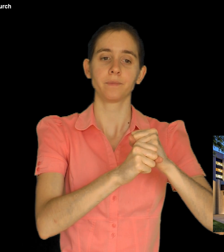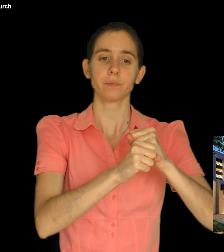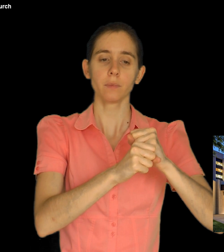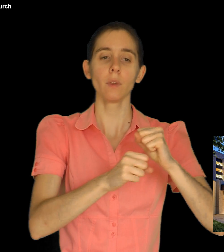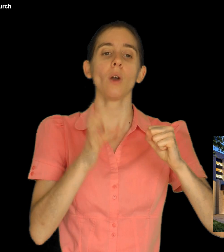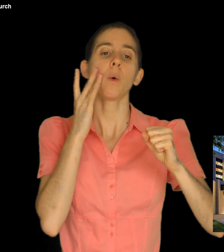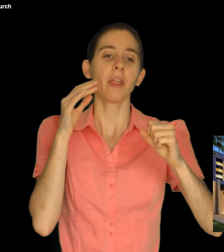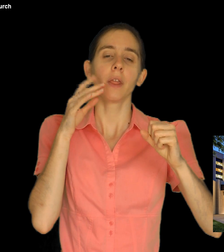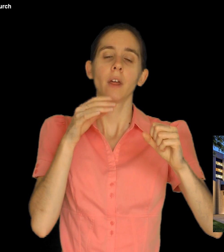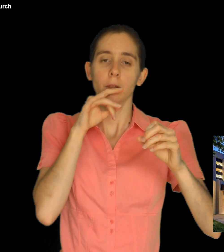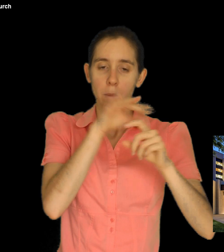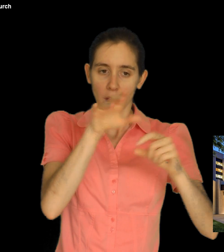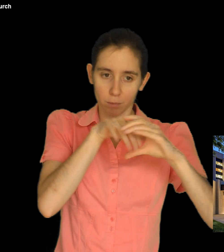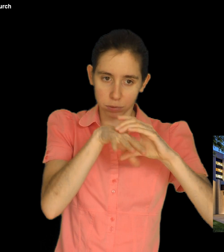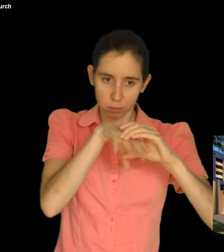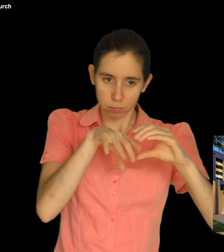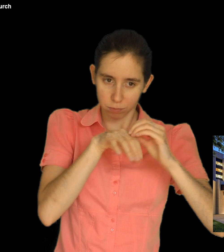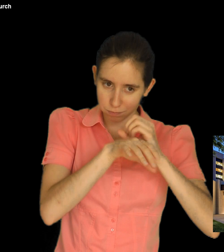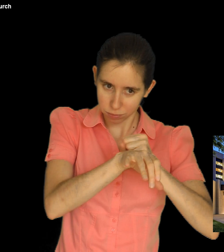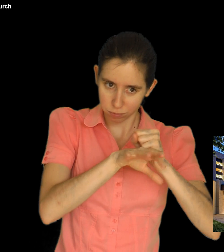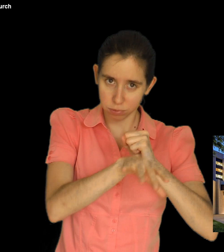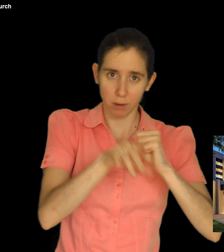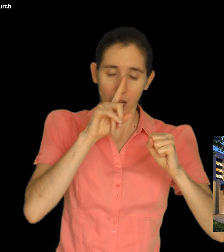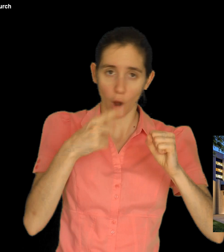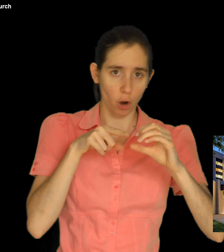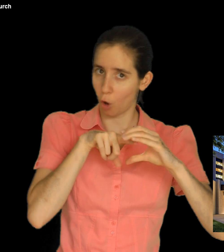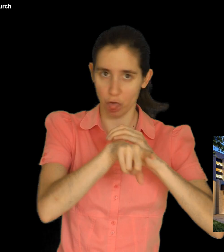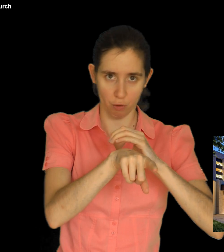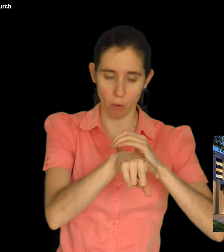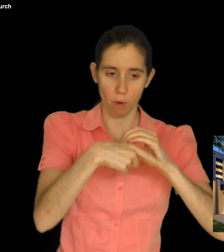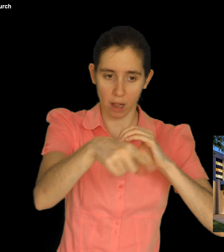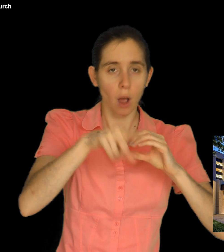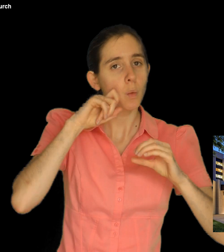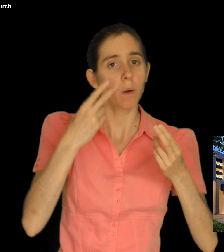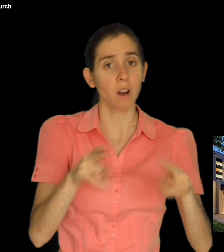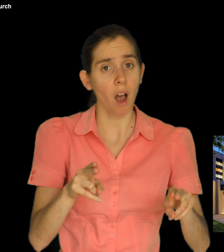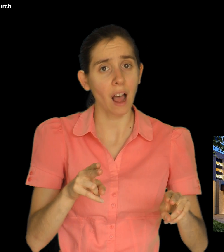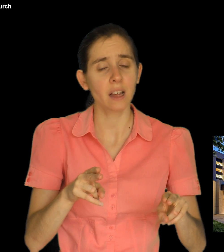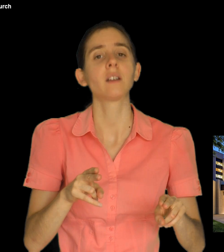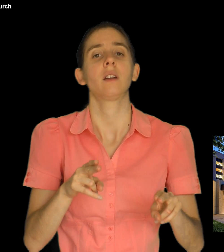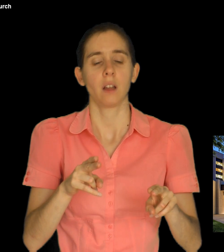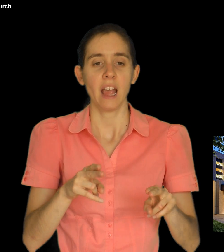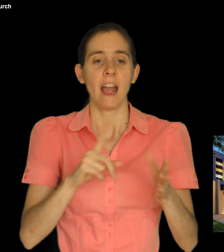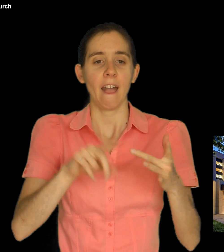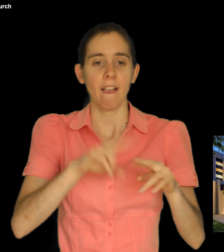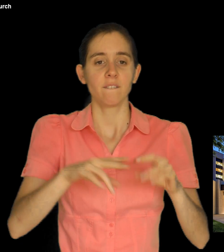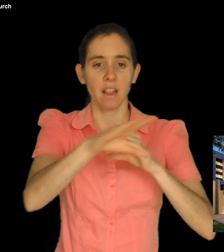blockage dies. If the area that dies is large enough, the person's heart may no